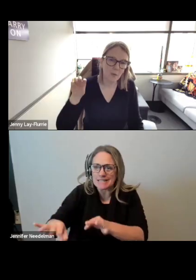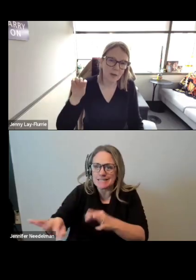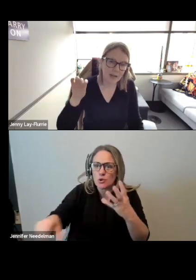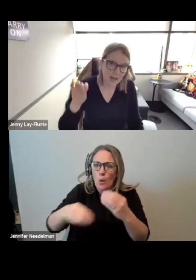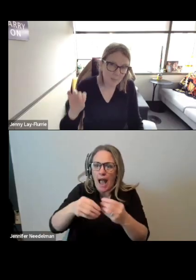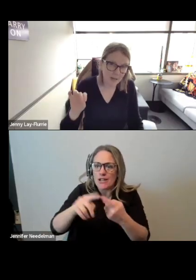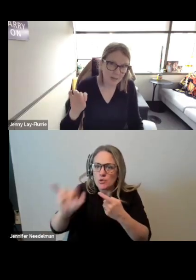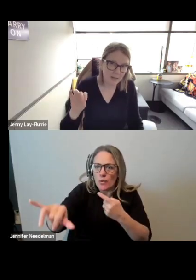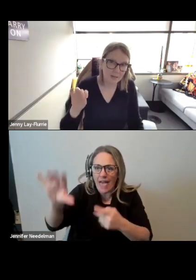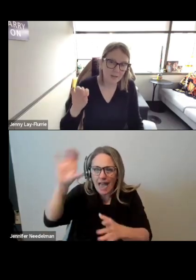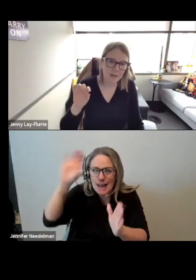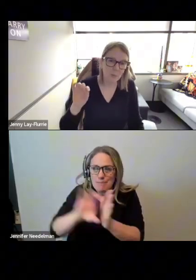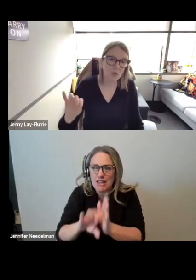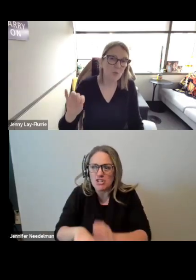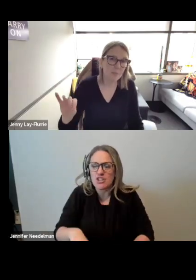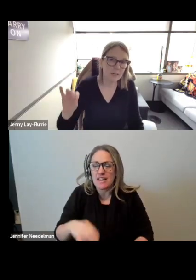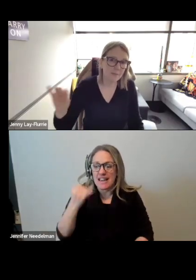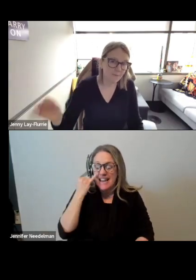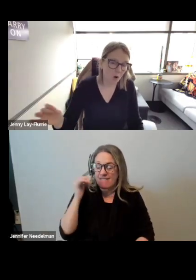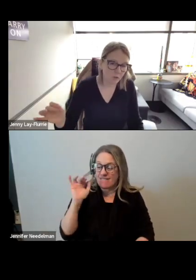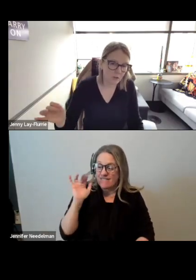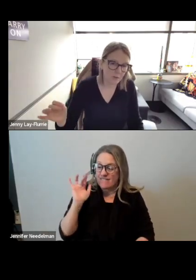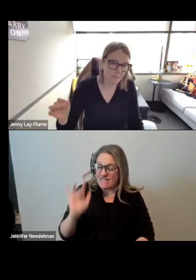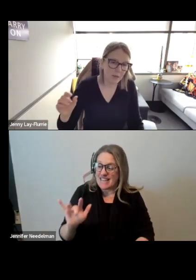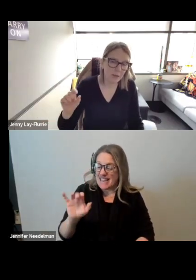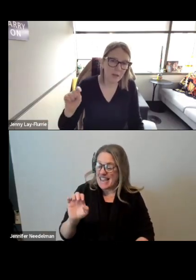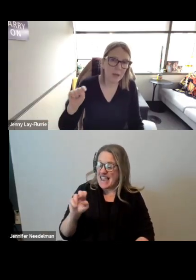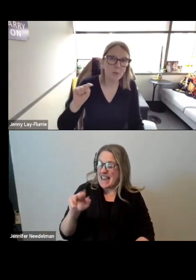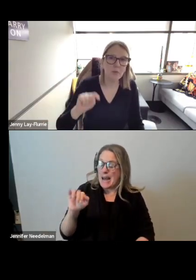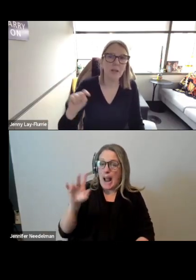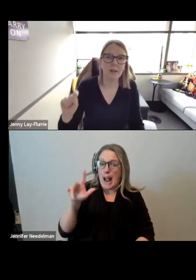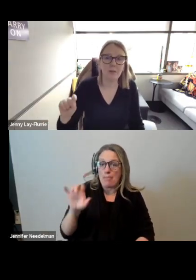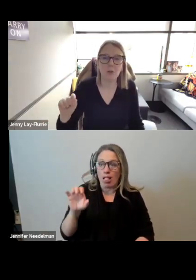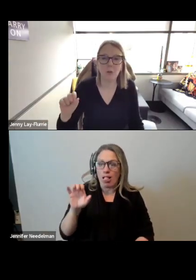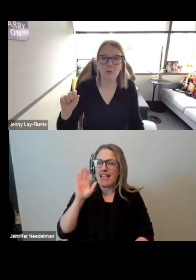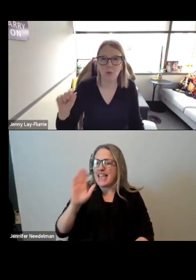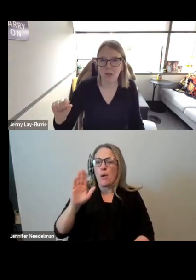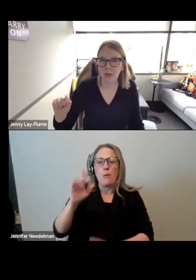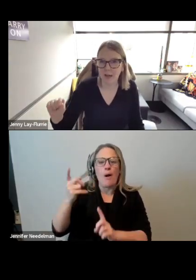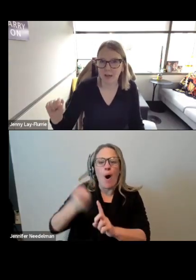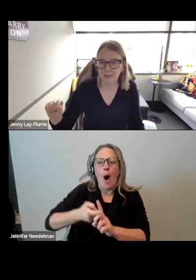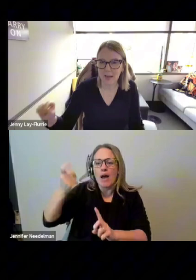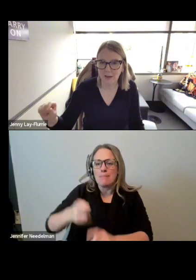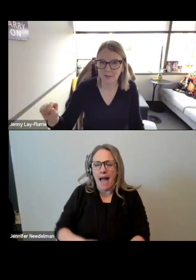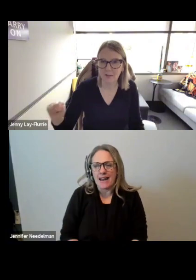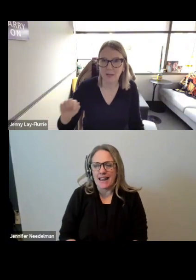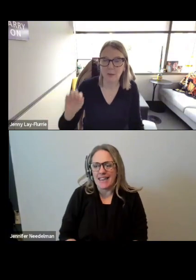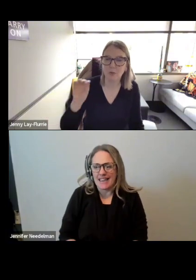If you enable it, it will do it by default. It will still ask you to check that text.